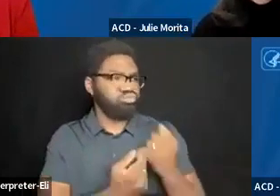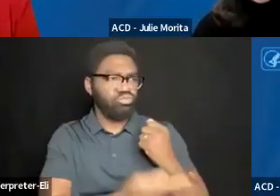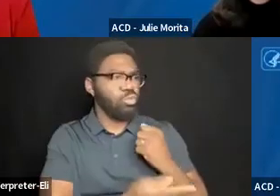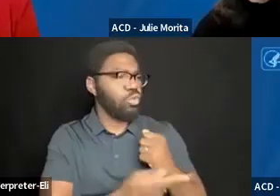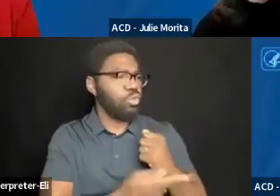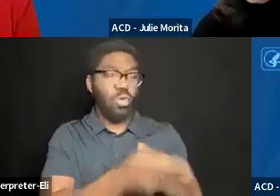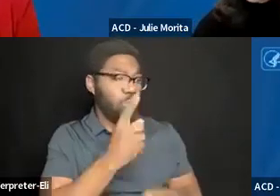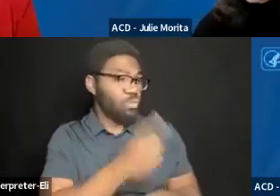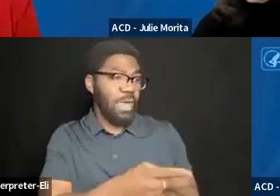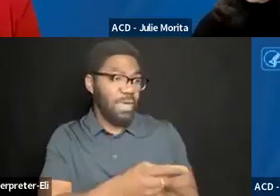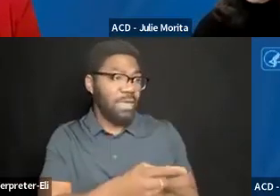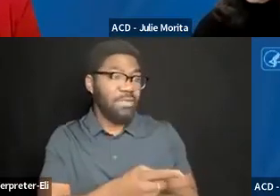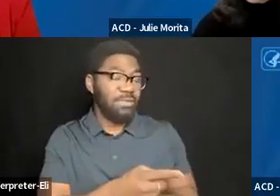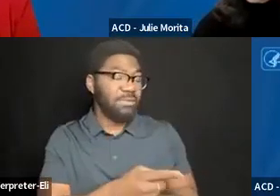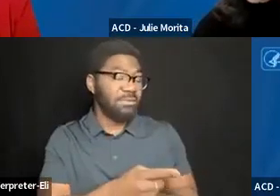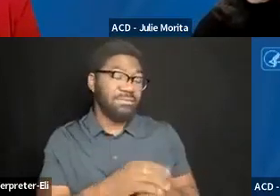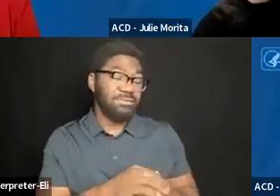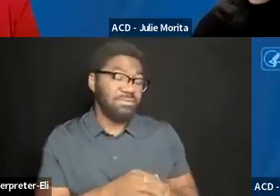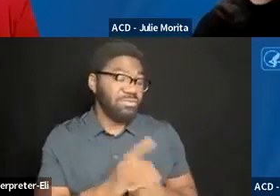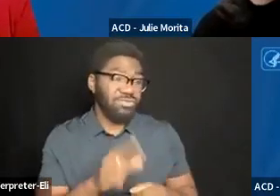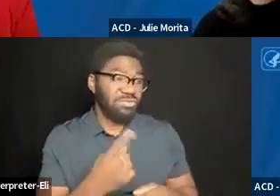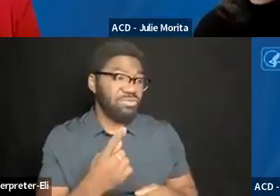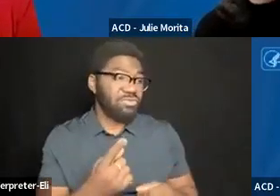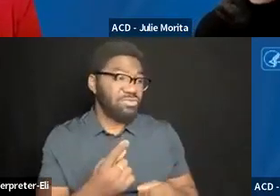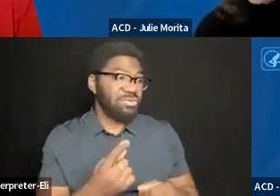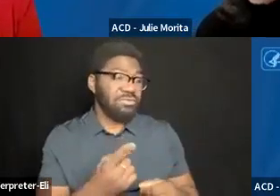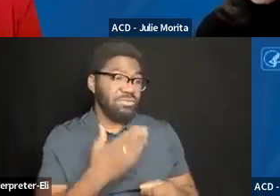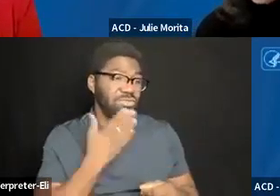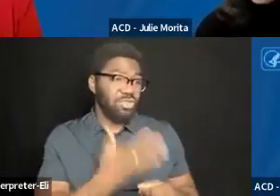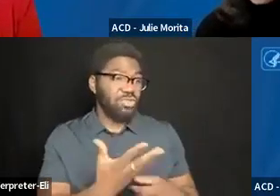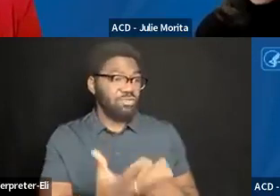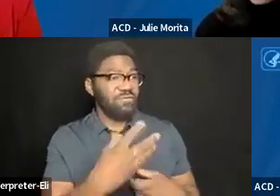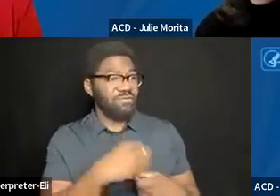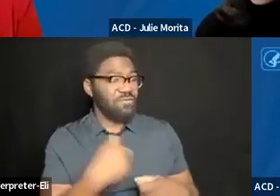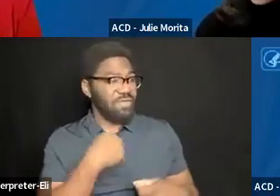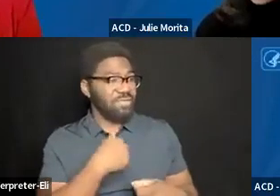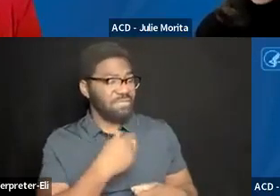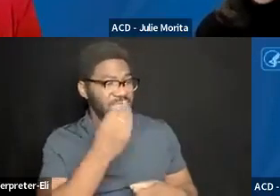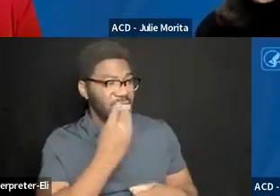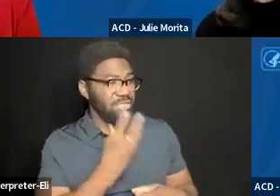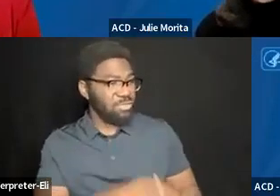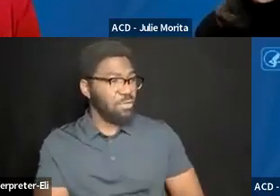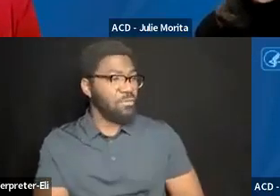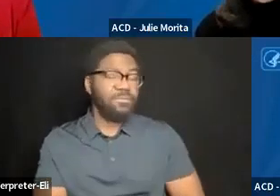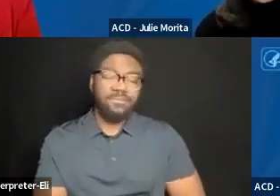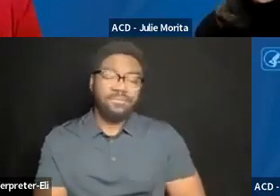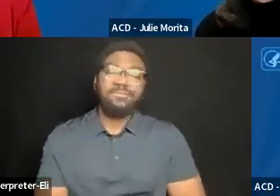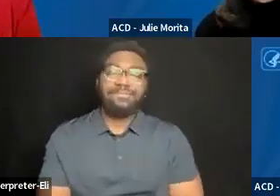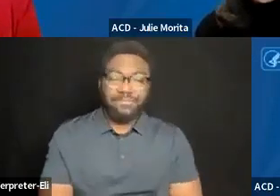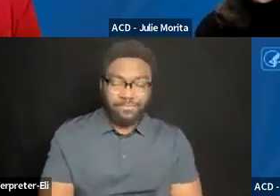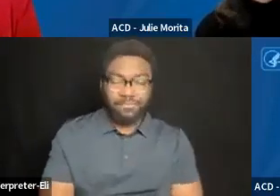And just, you know, feel free to involve us and let us know. We have a few more minutes left. I'm going to ask one question while I wait to see